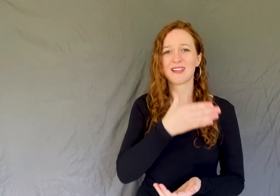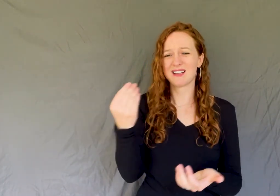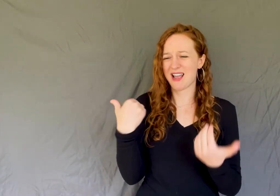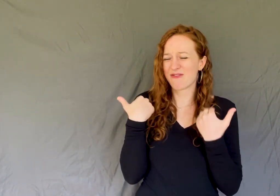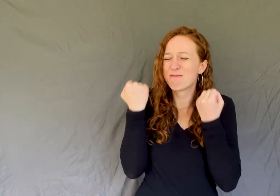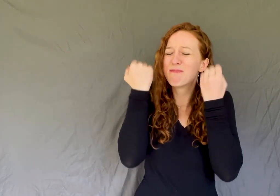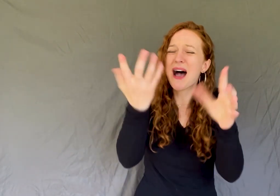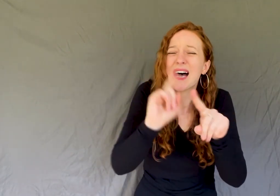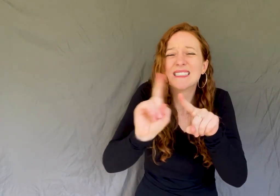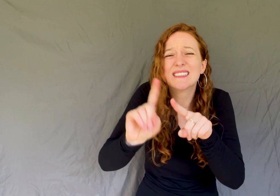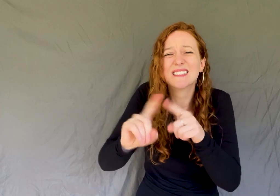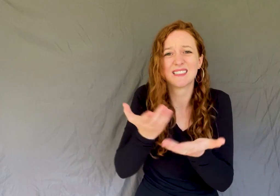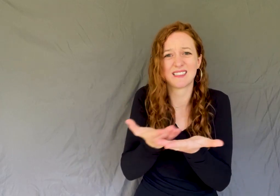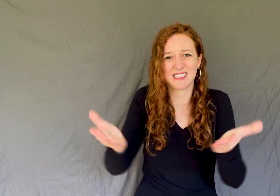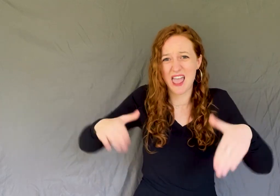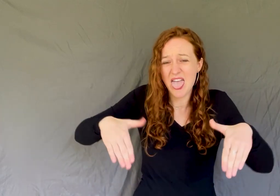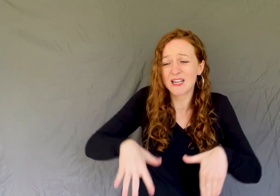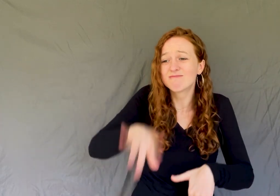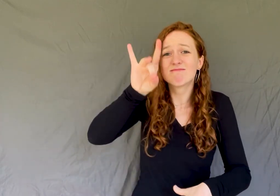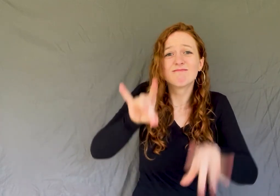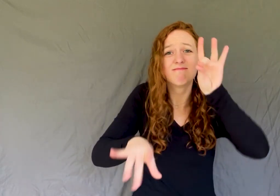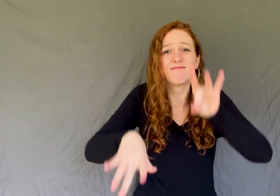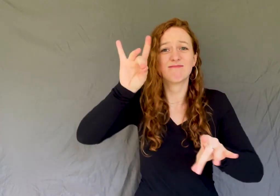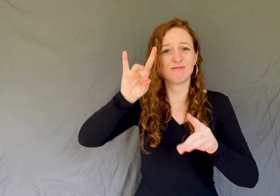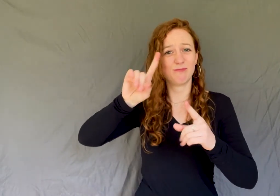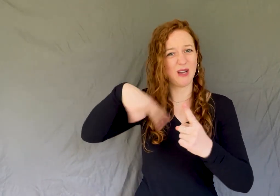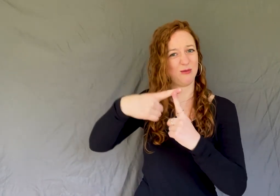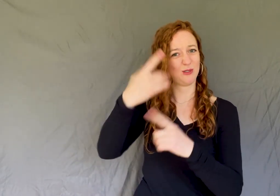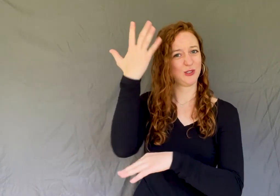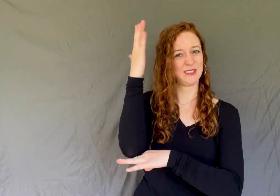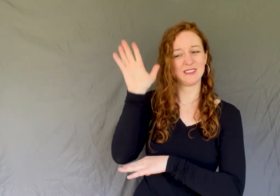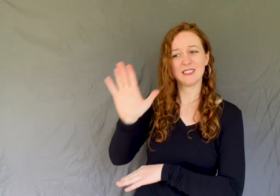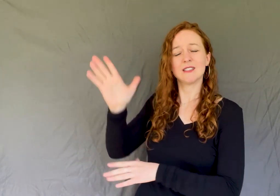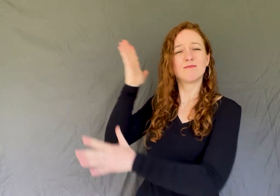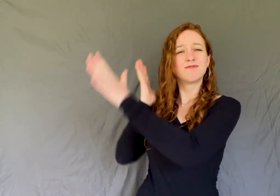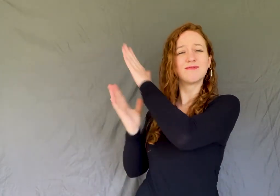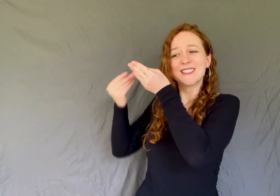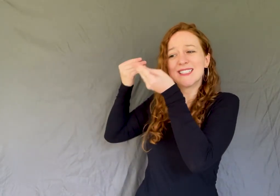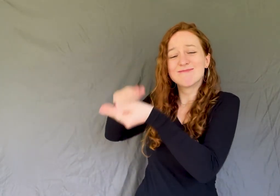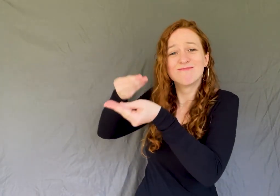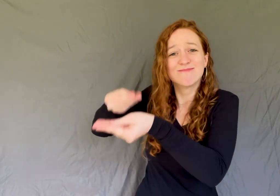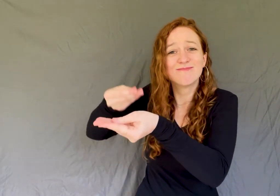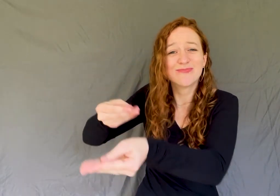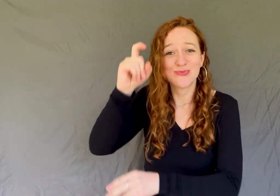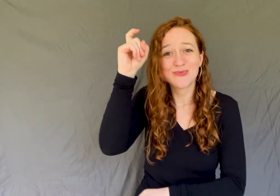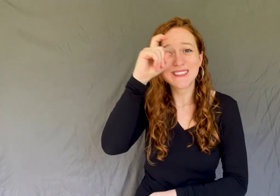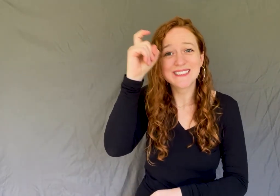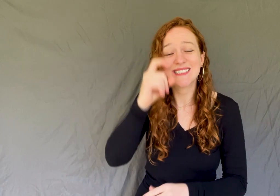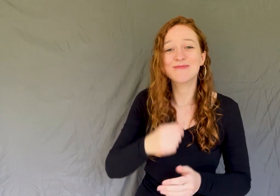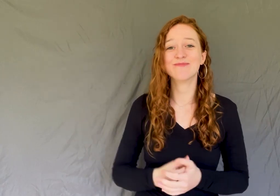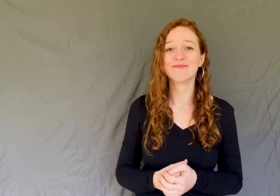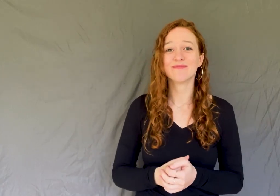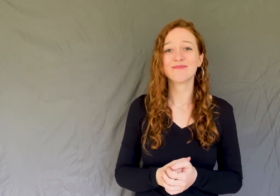And, there remain so many more discoveries to learn the ancient wisdom of our forests.